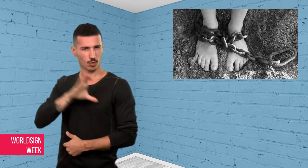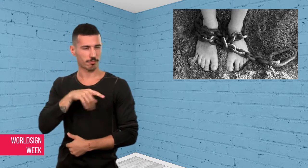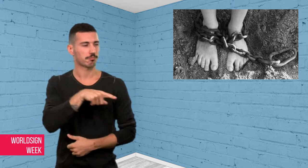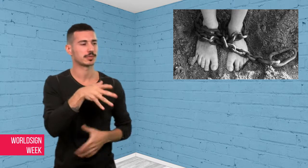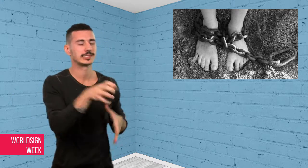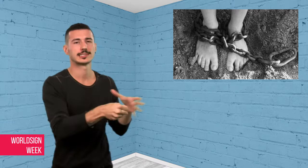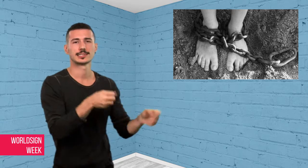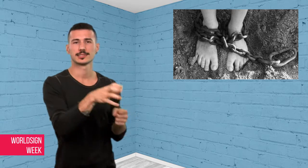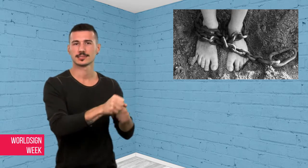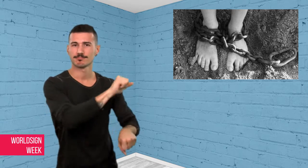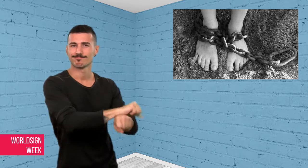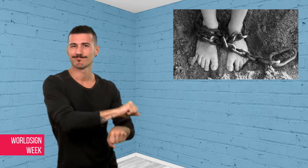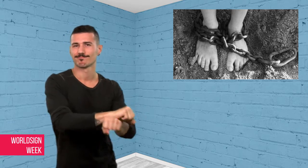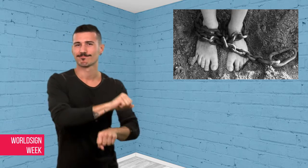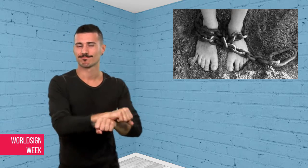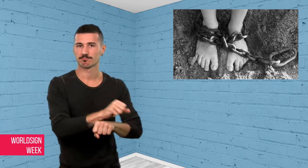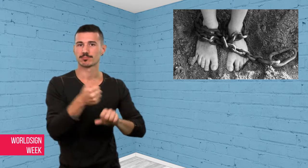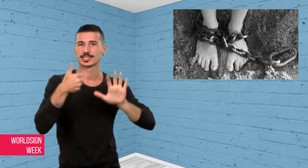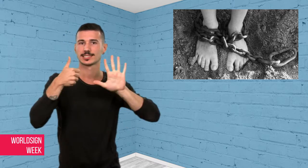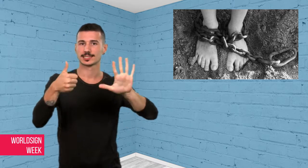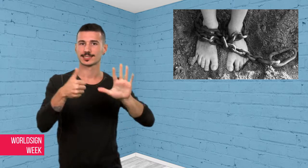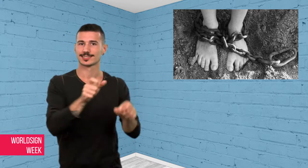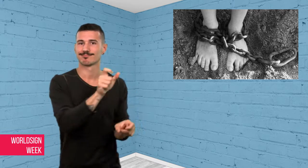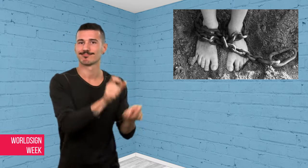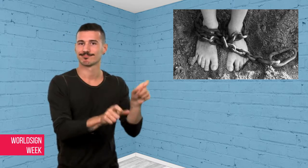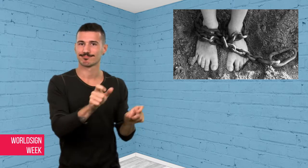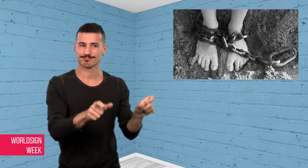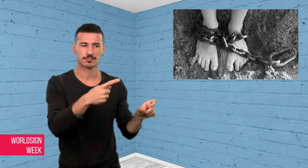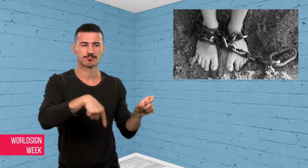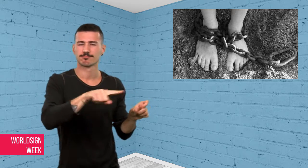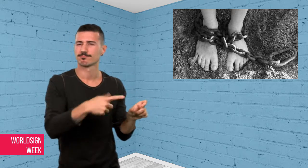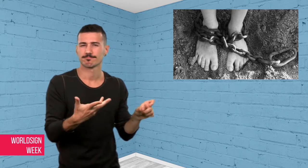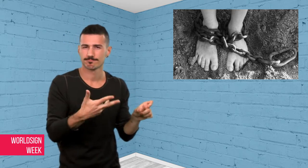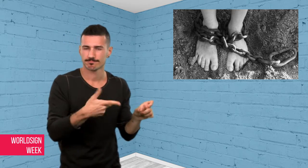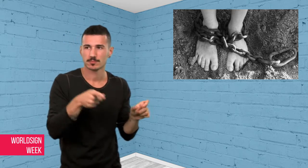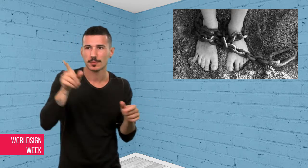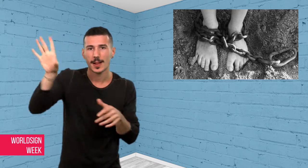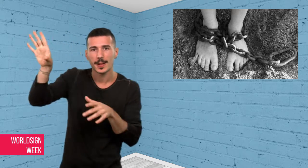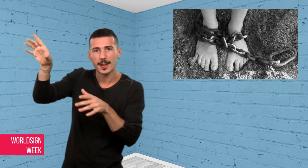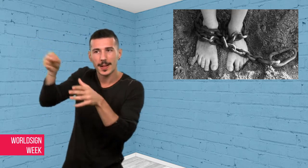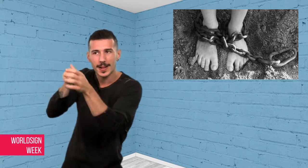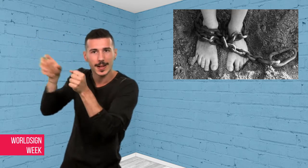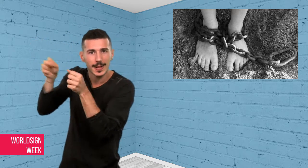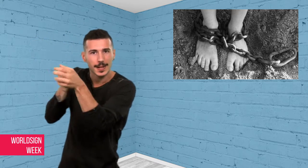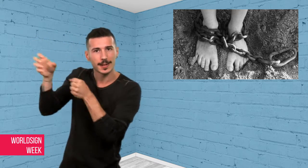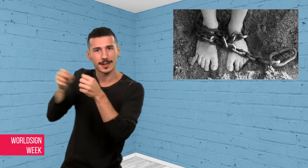slavery as police arrested six suspects for smuggling